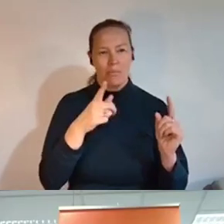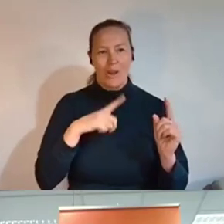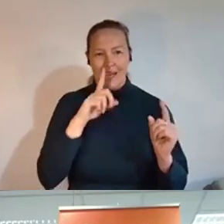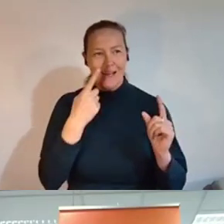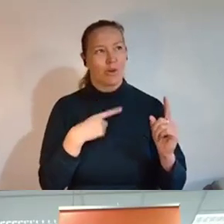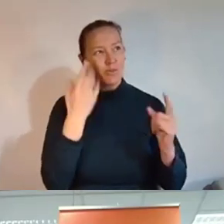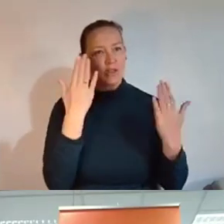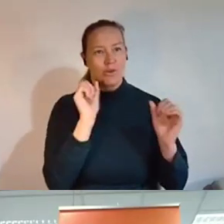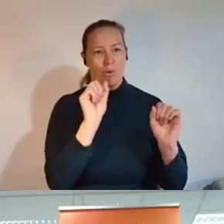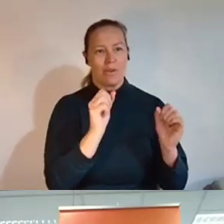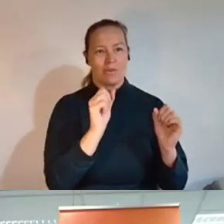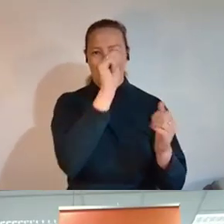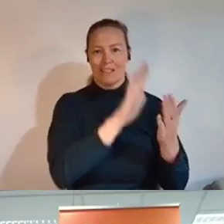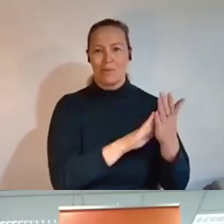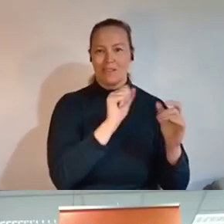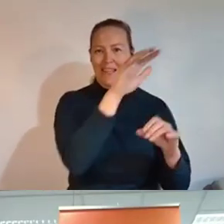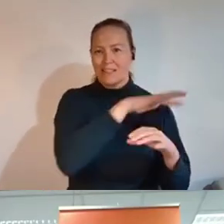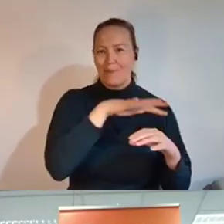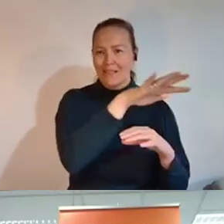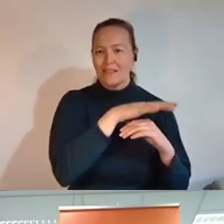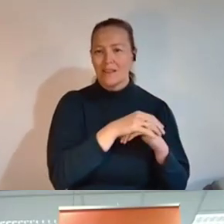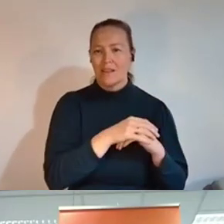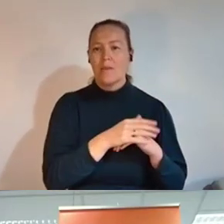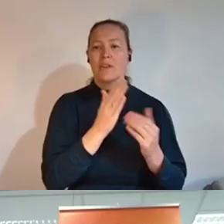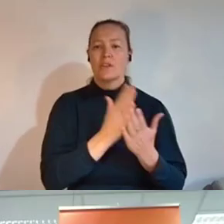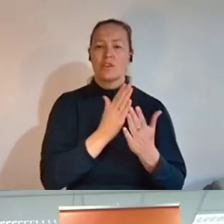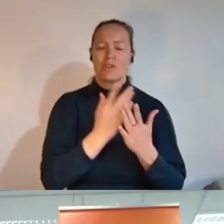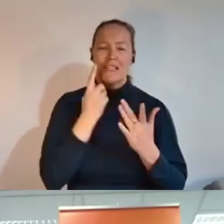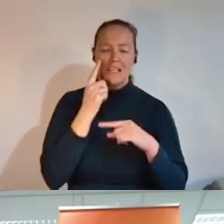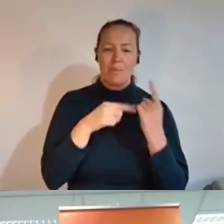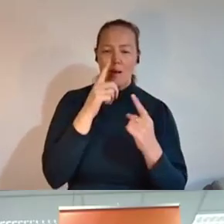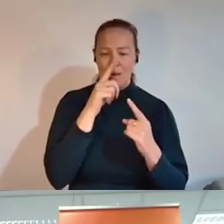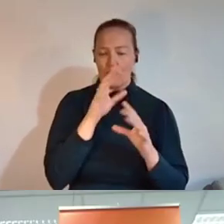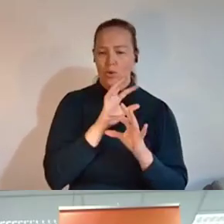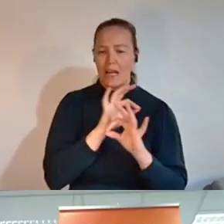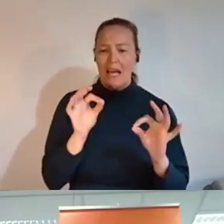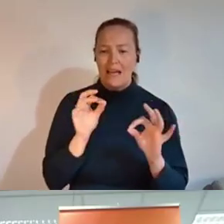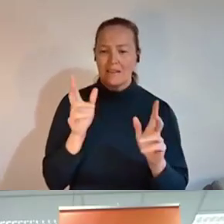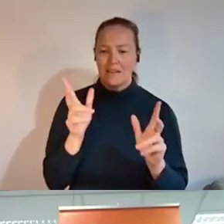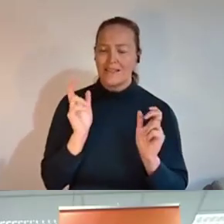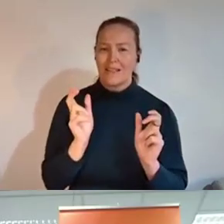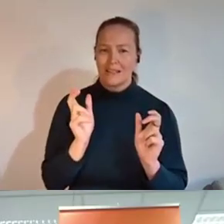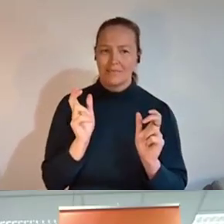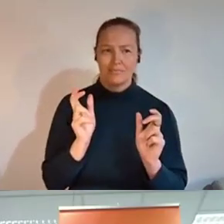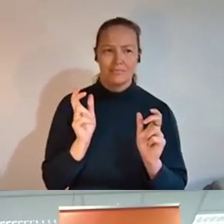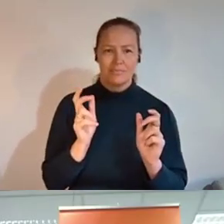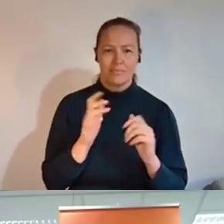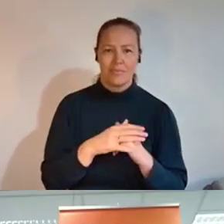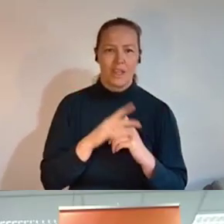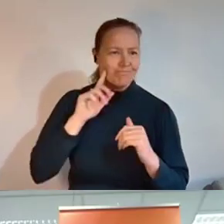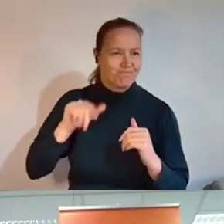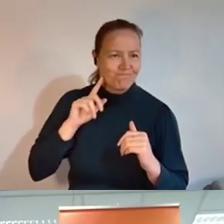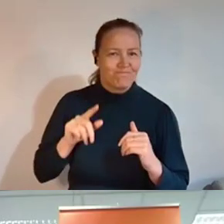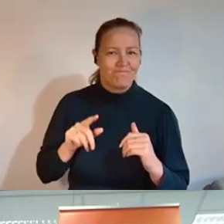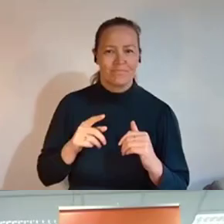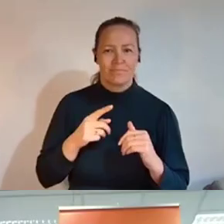yeah, I guess the sense of who's not listening, who's unable to hear, whose systems are incapable